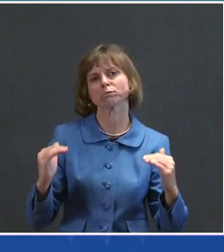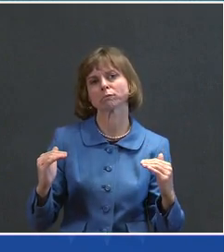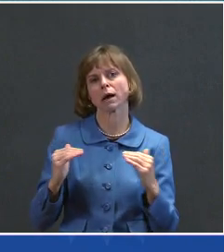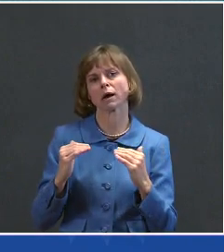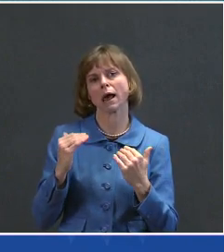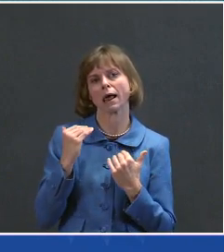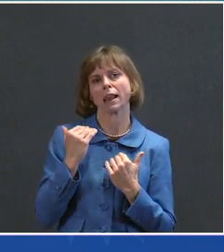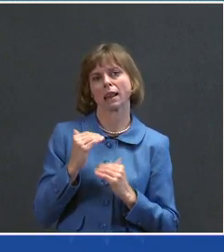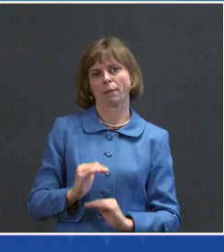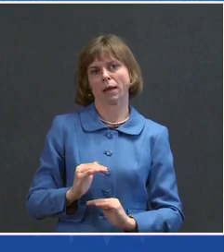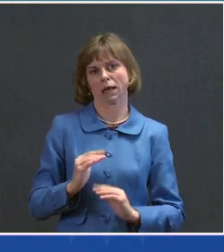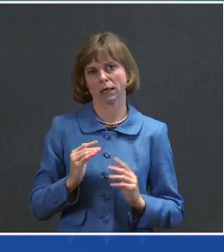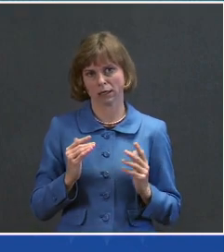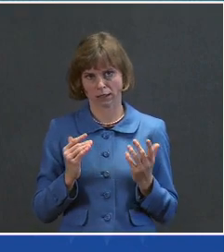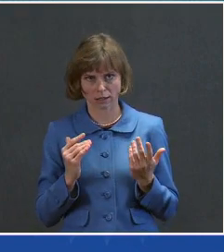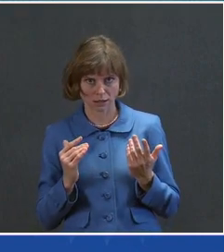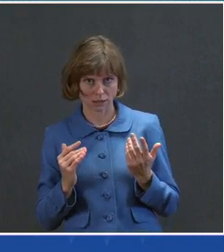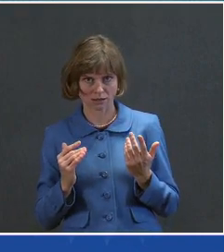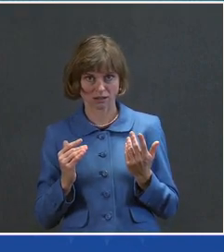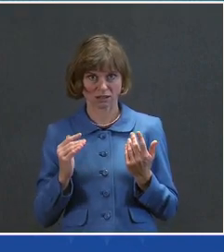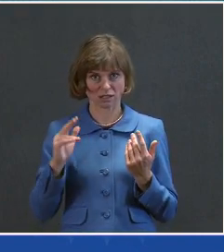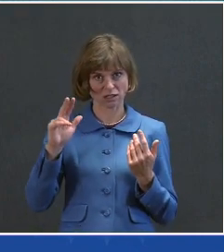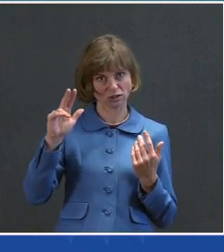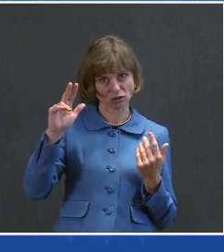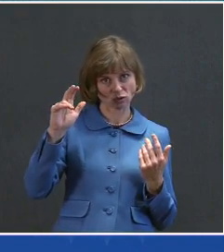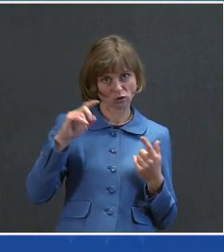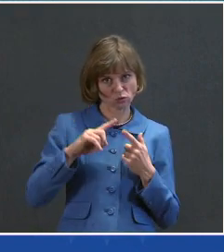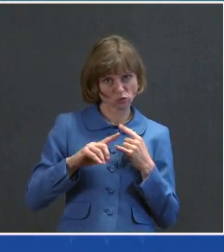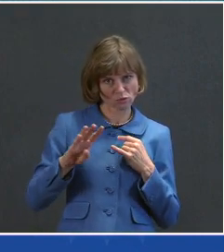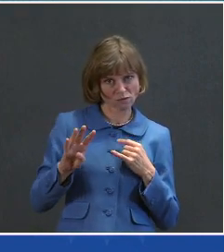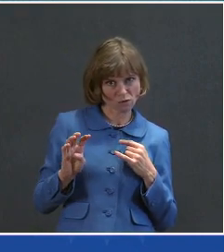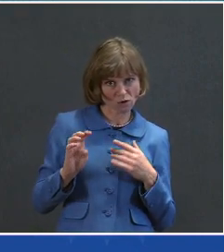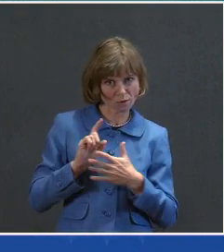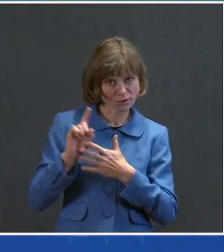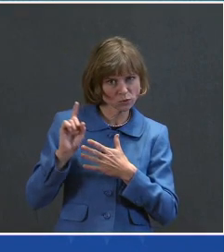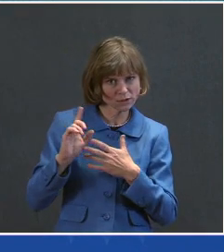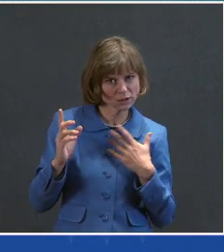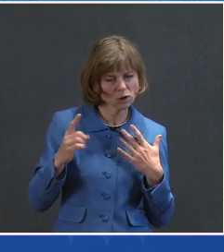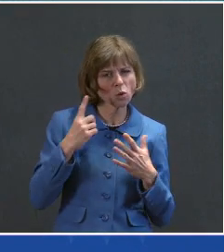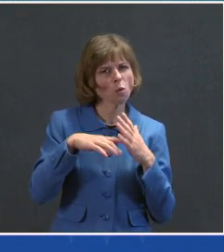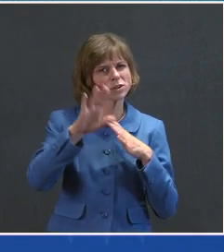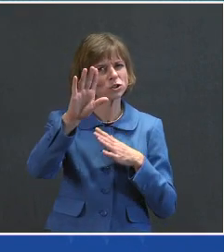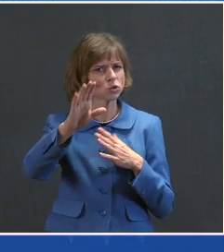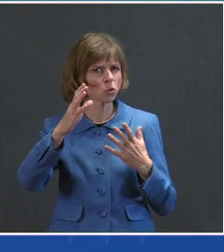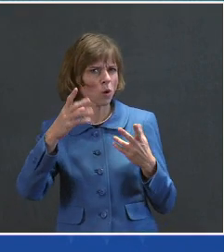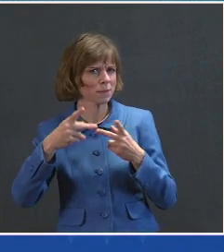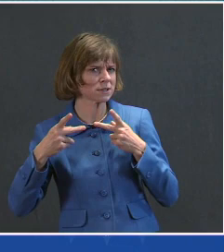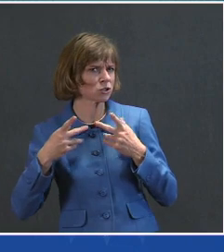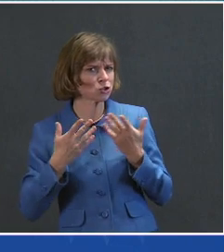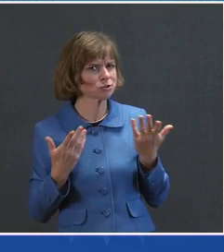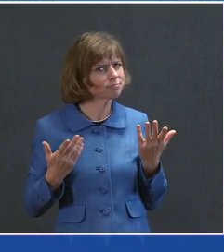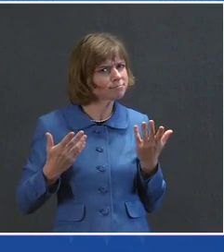$300 over $400 per week. What is your position on that? Ms. Psaki: Well, the President obviously had a discussion